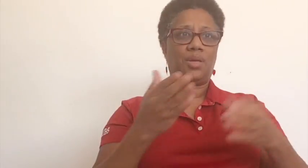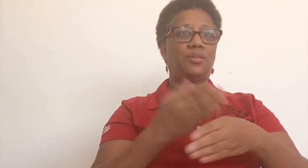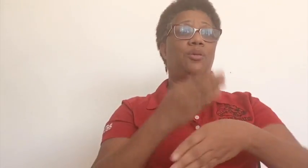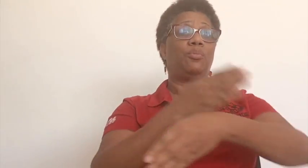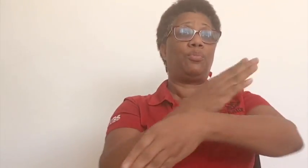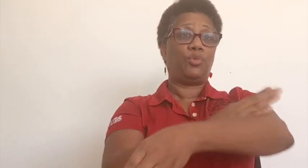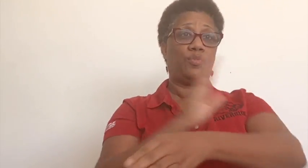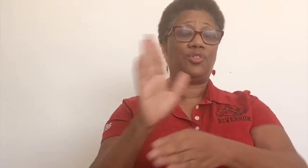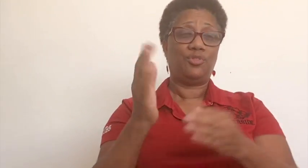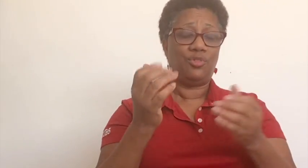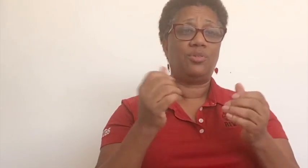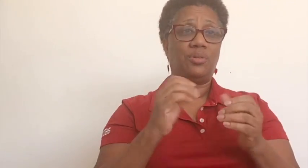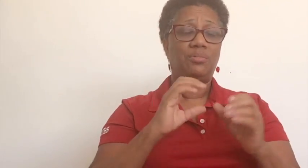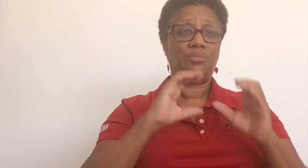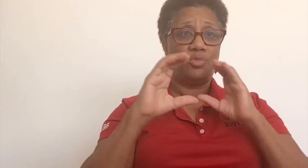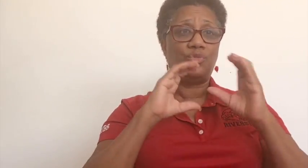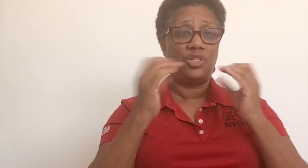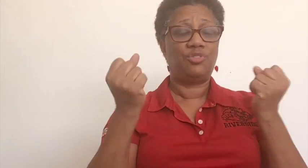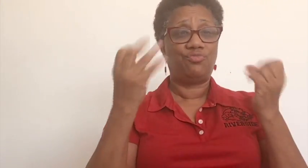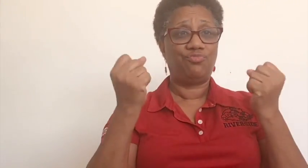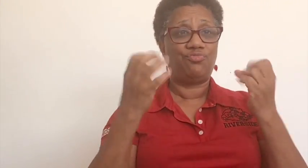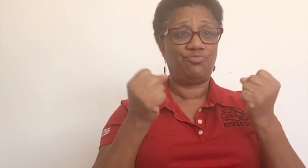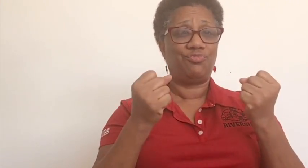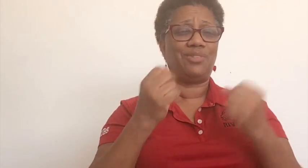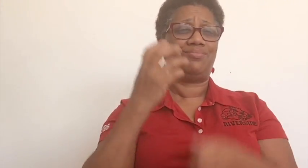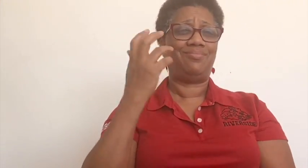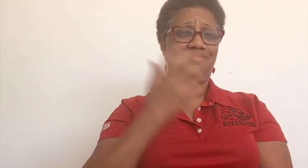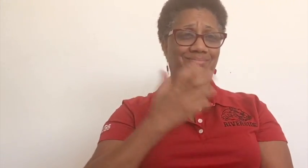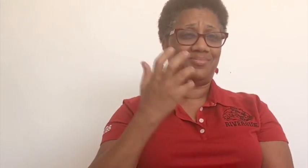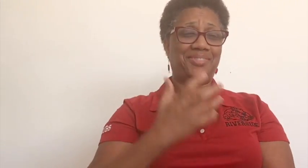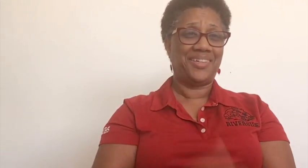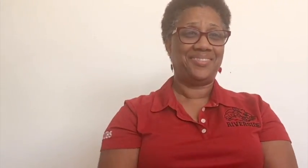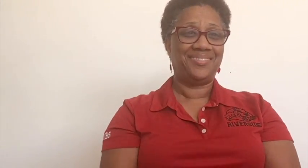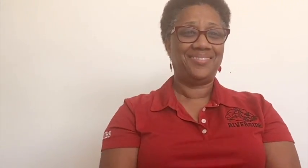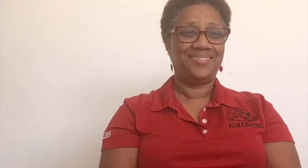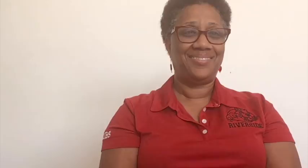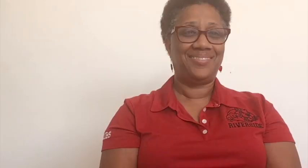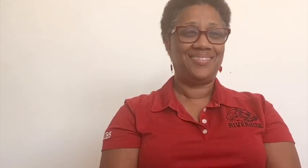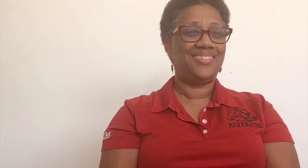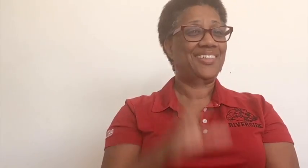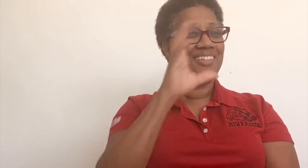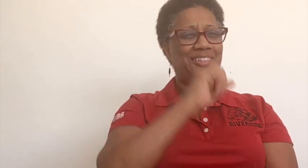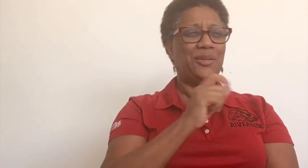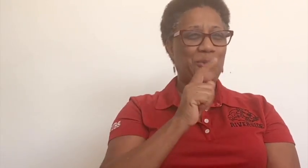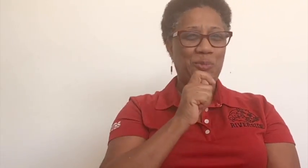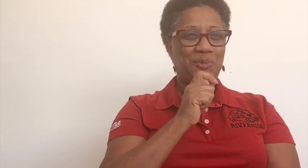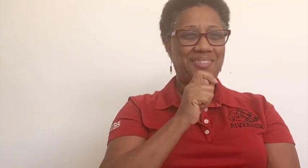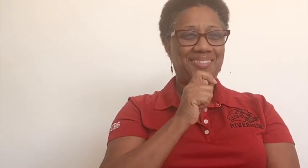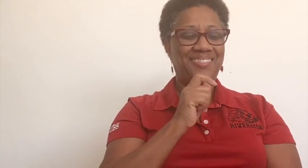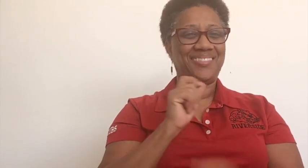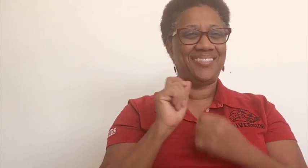participate in our conversations and again, truly has improved in the area of communication.